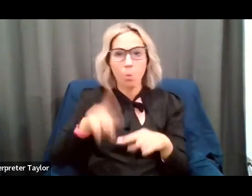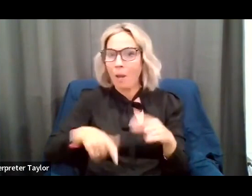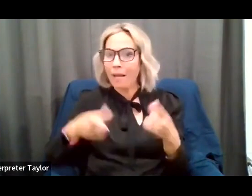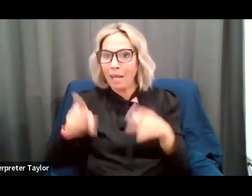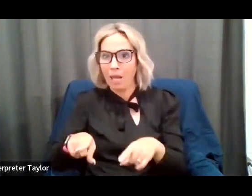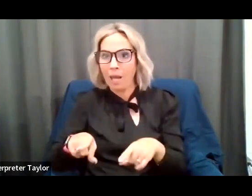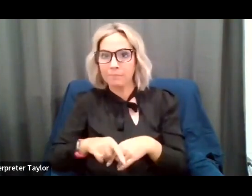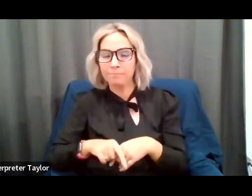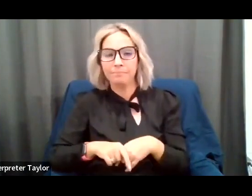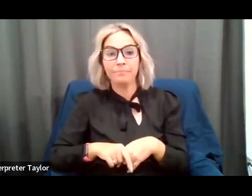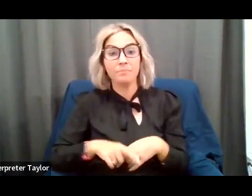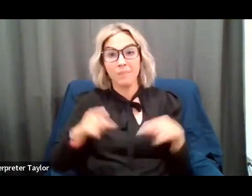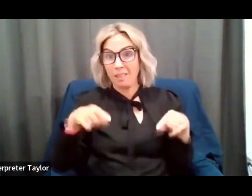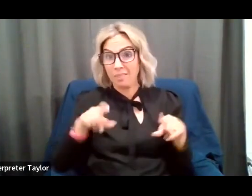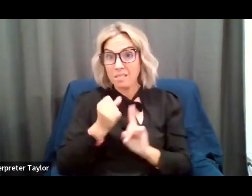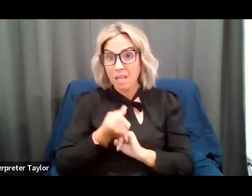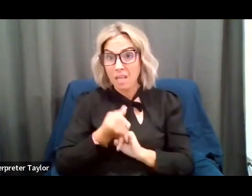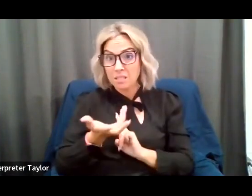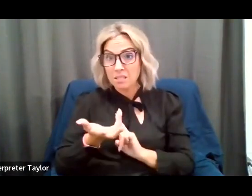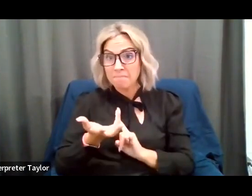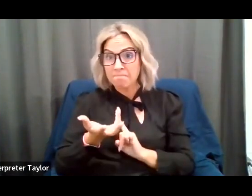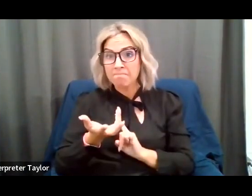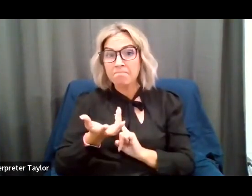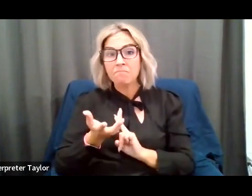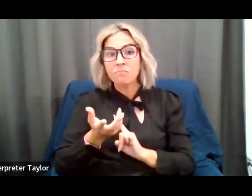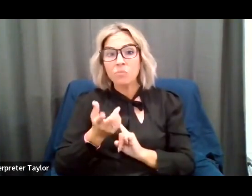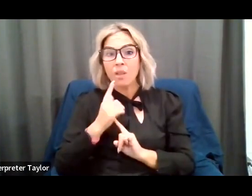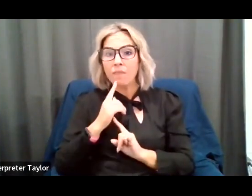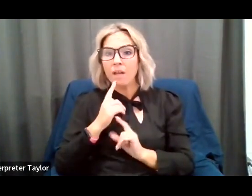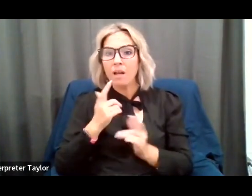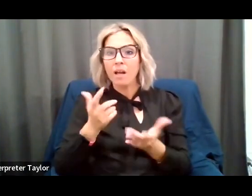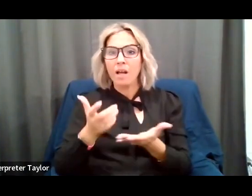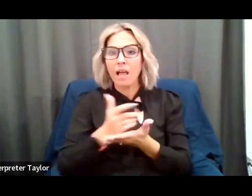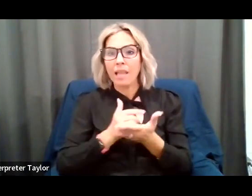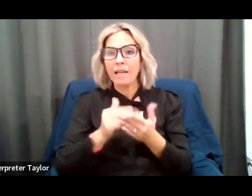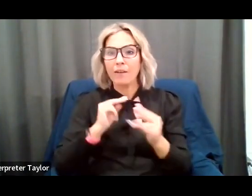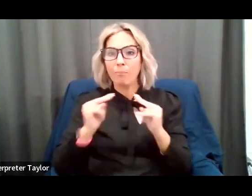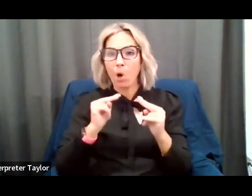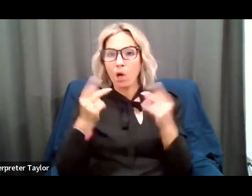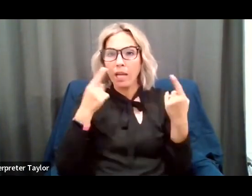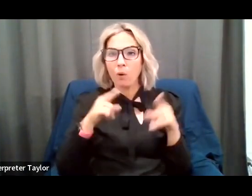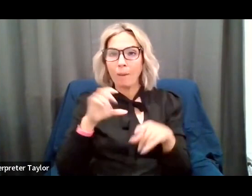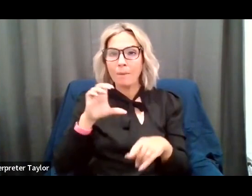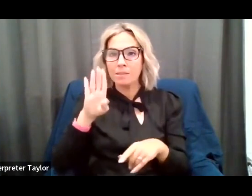In this case, uh the Collective Bargaining Agreement, Faculty Collective Bargaining Agreement,